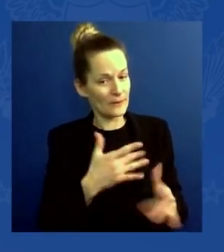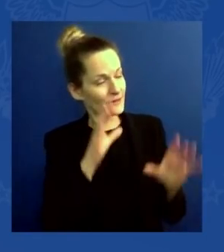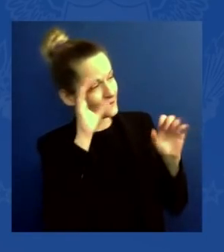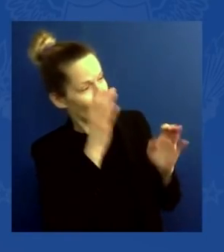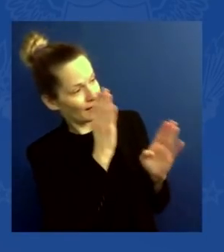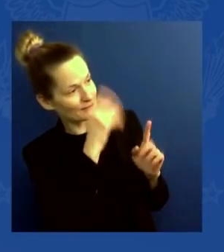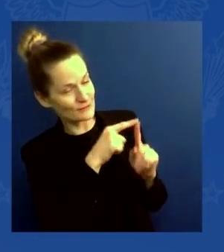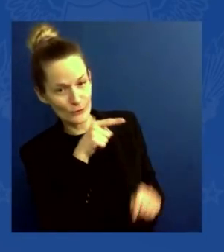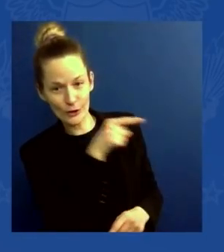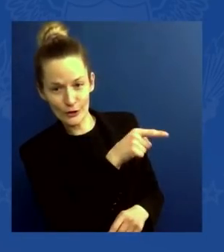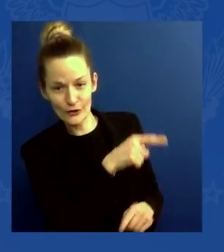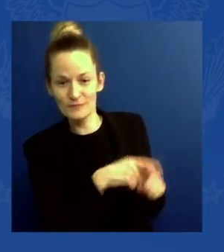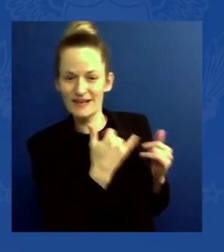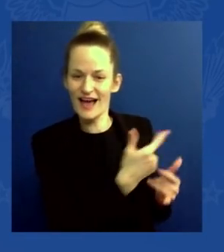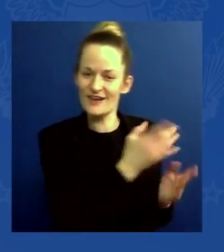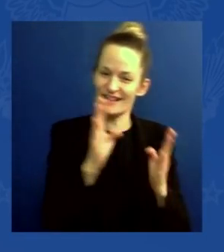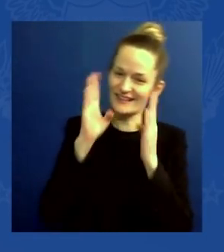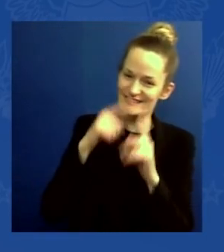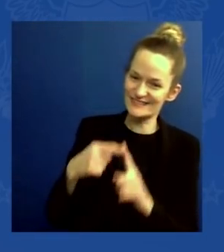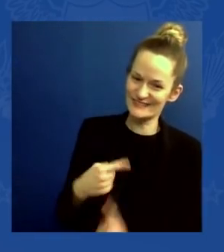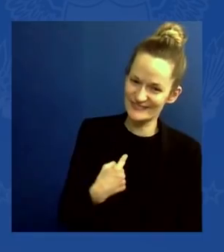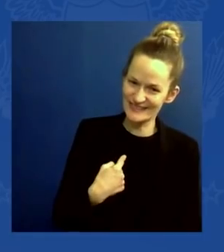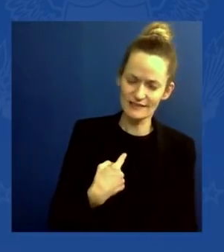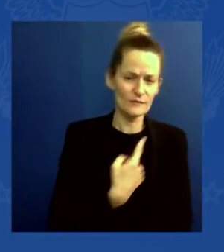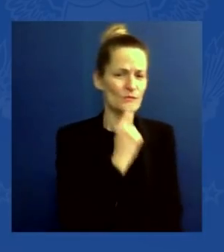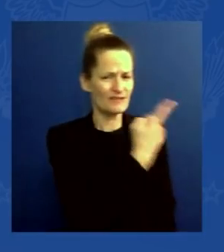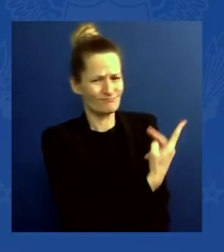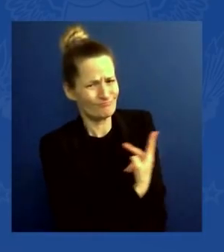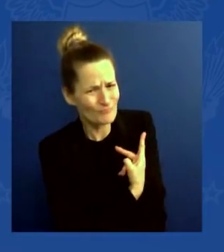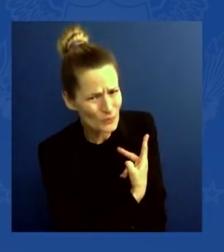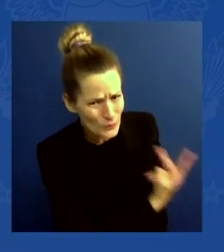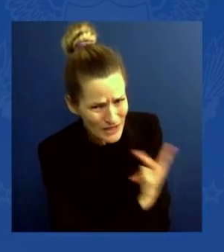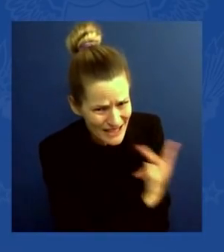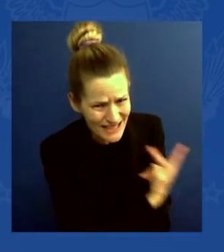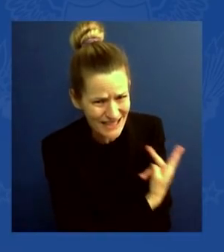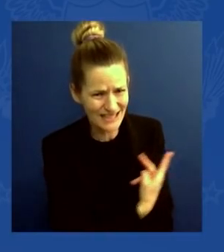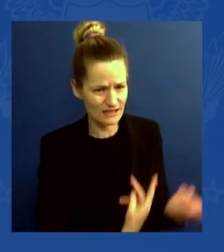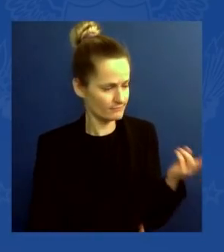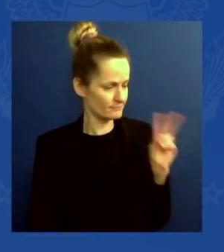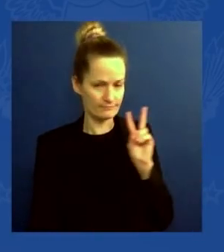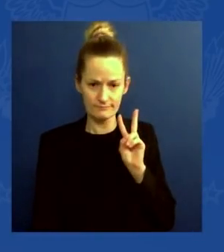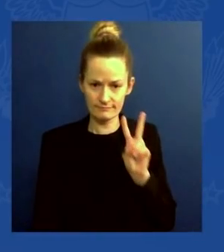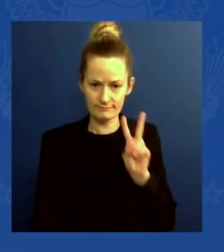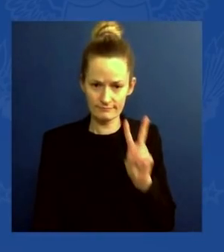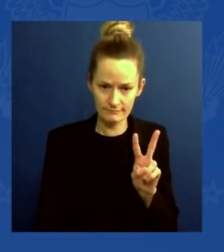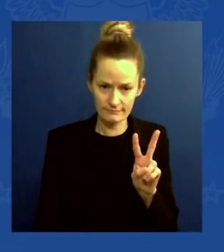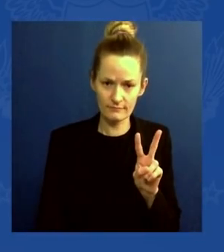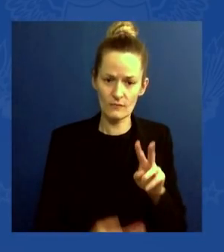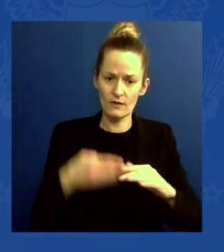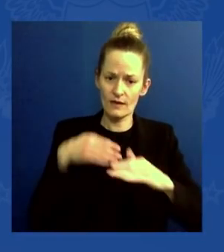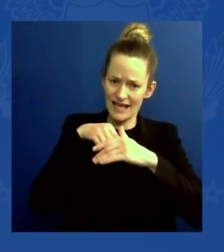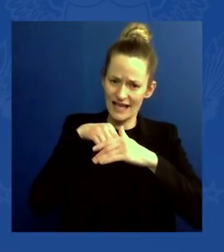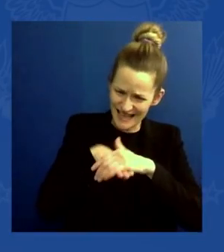When we came to office, we were told virtually by everybody, "You can't get this economy moving."